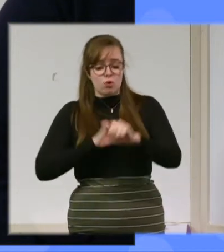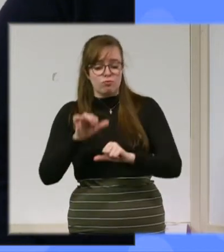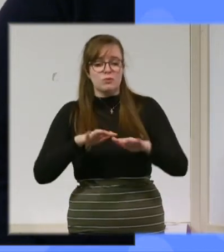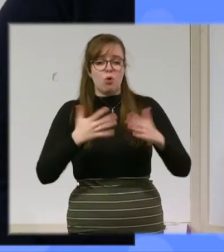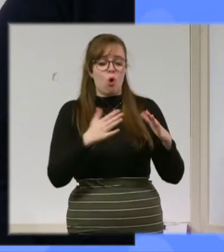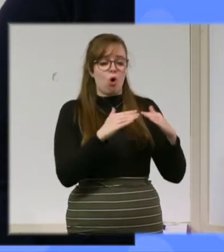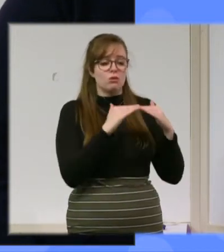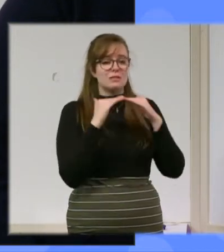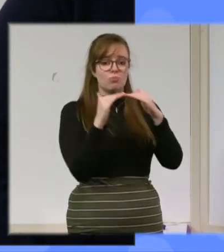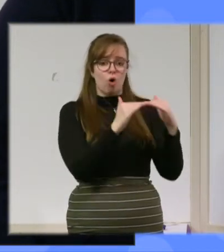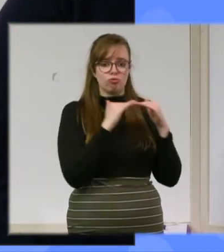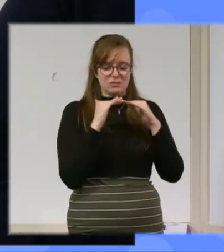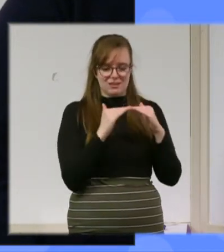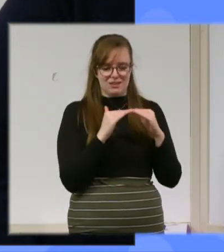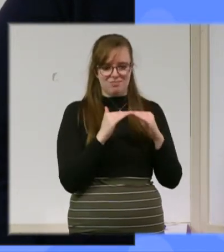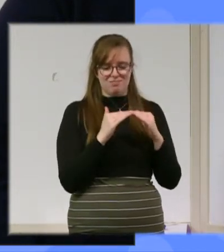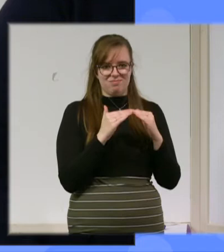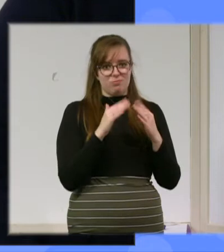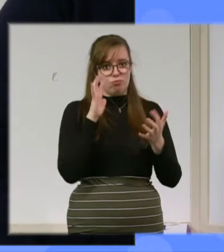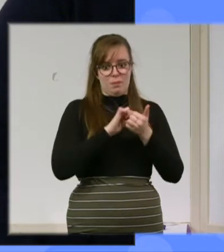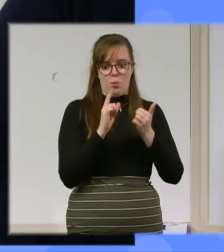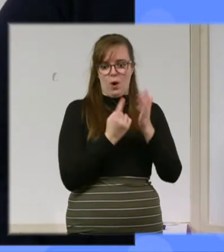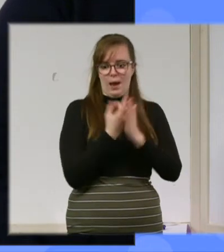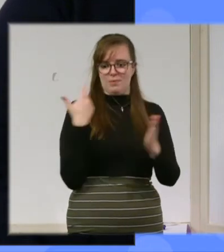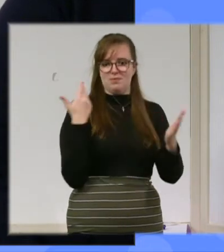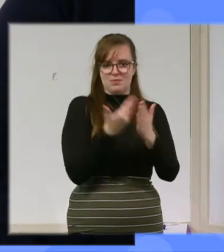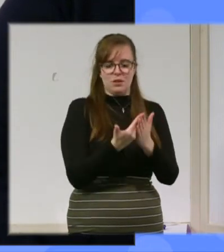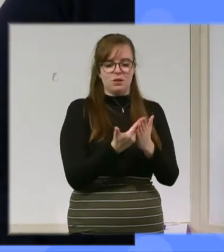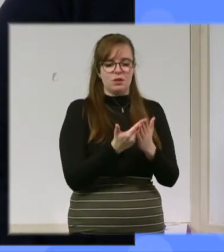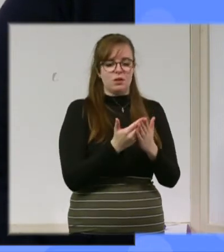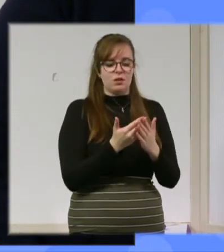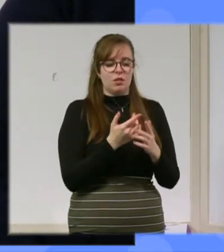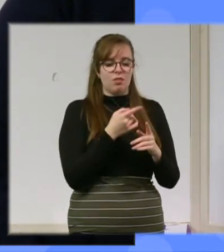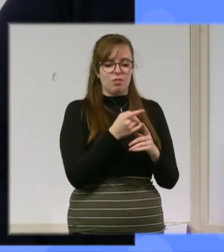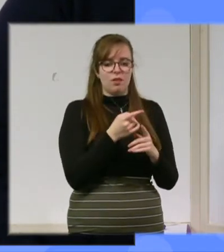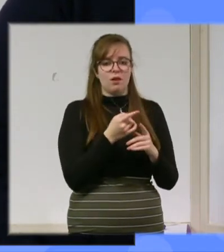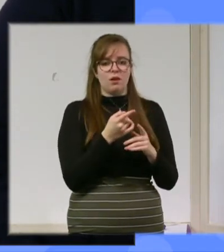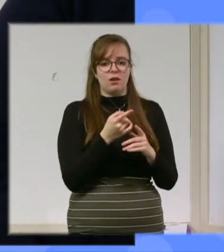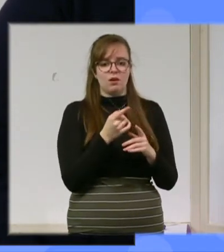given events over the past and you know so we can't take any of that for granted